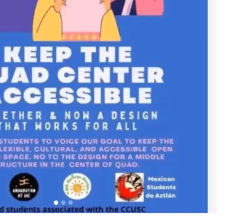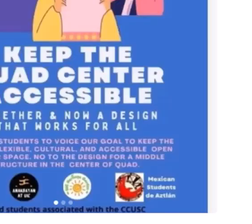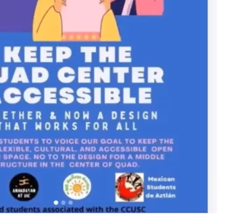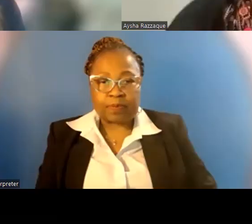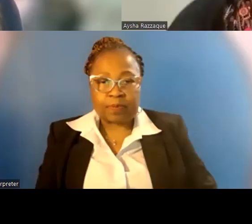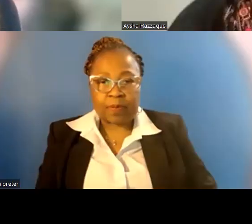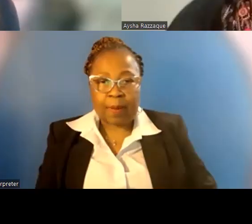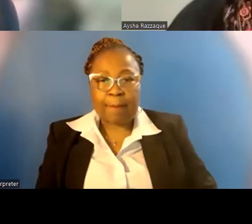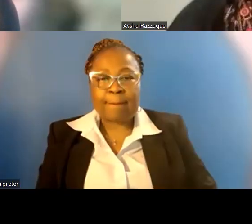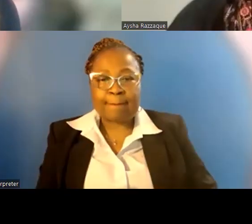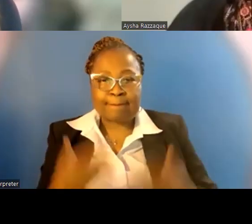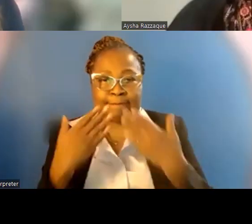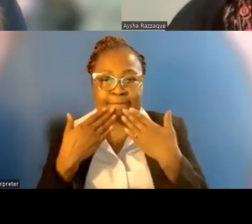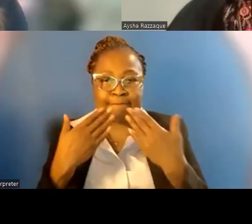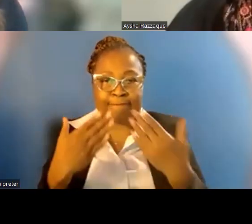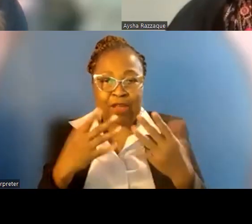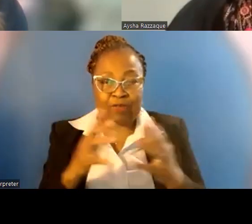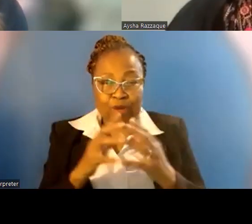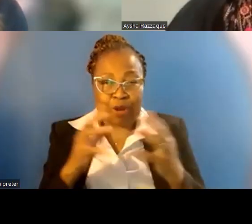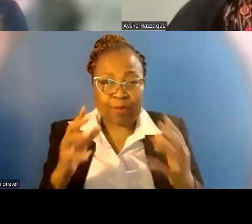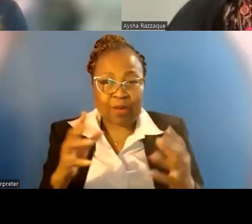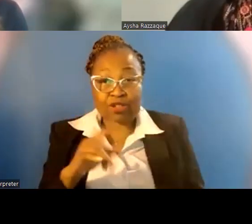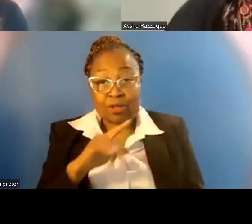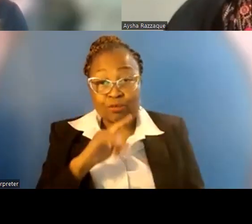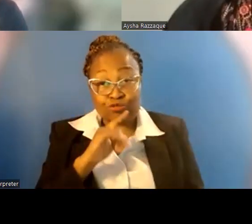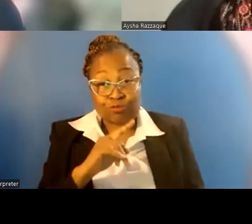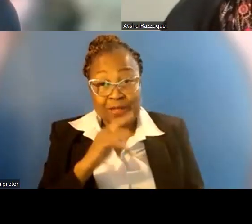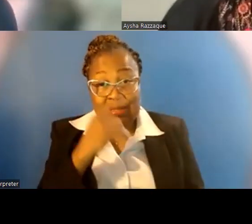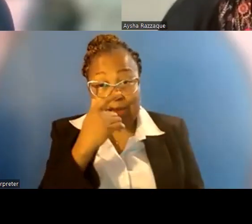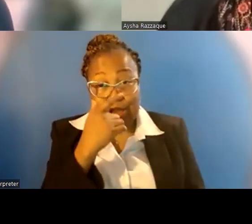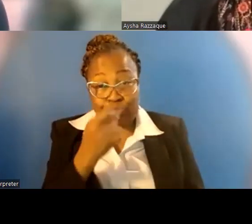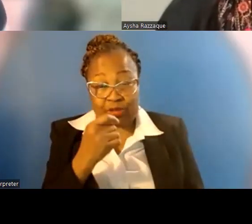Thank you very much Sylvie. That was super interesting and it's been honestly